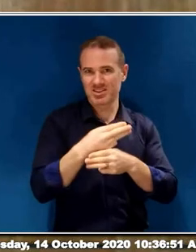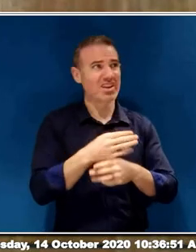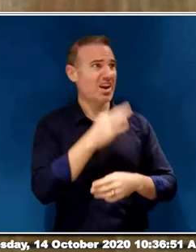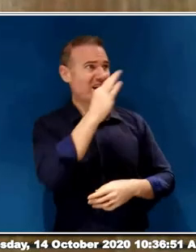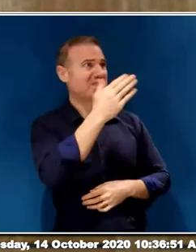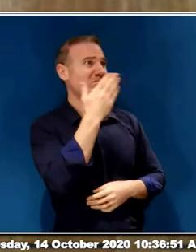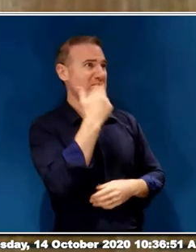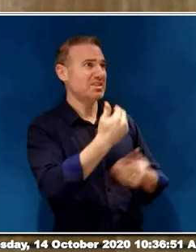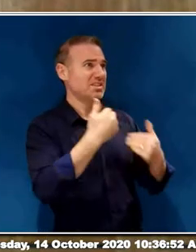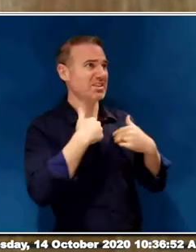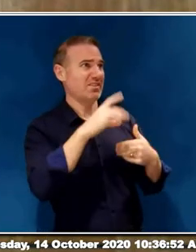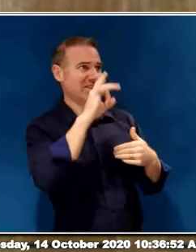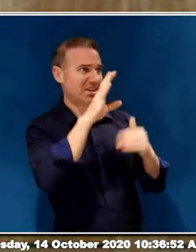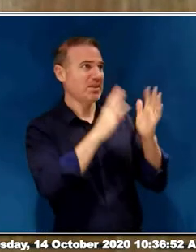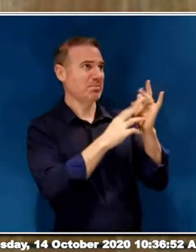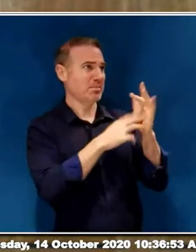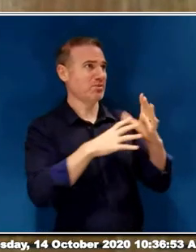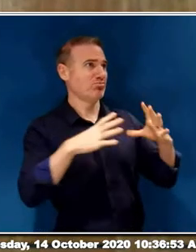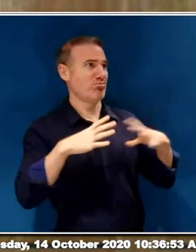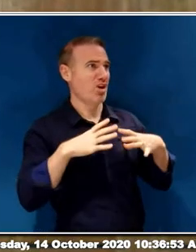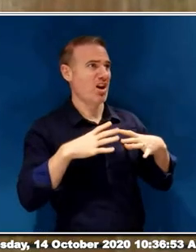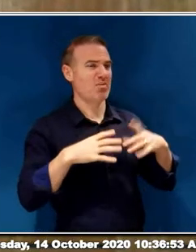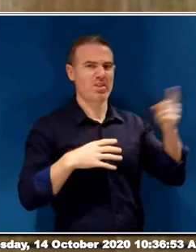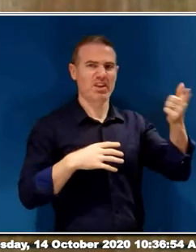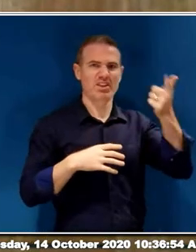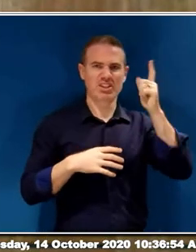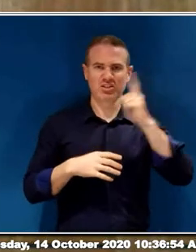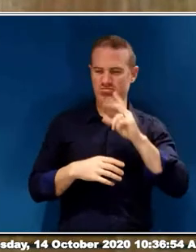he was told that he had just had the 10-minute break from the science lesson.